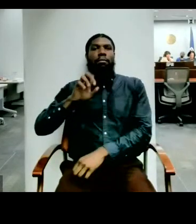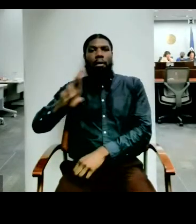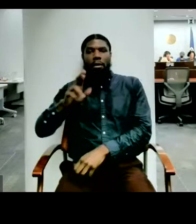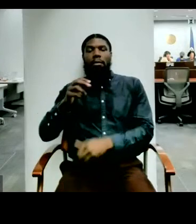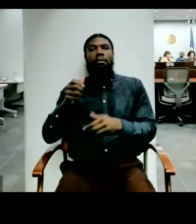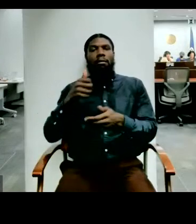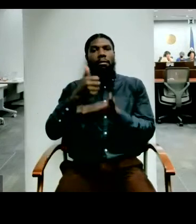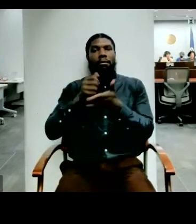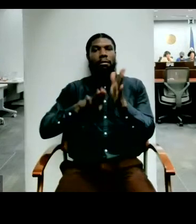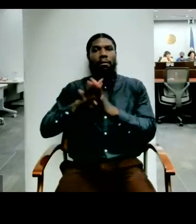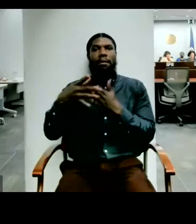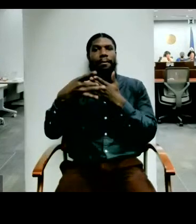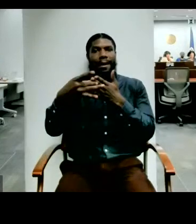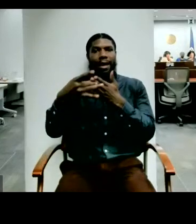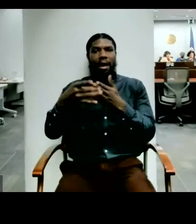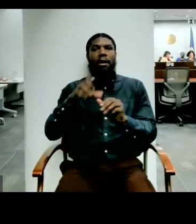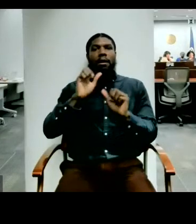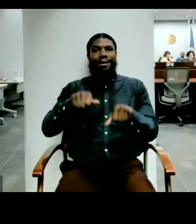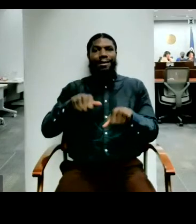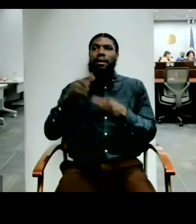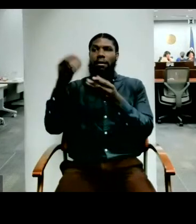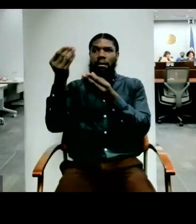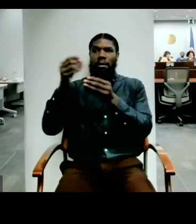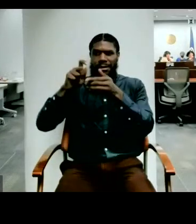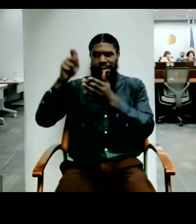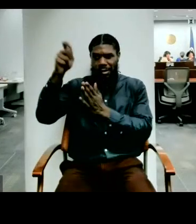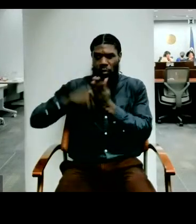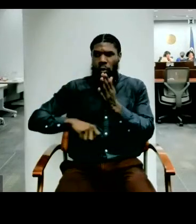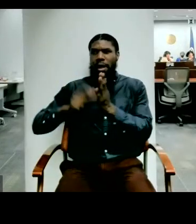able to convey to the clients here is how to do this, here is how to stay out of trouble.